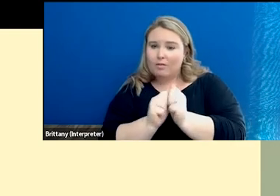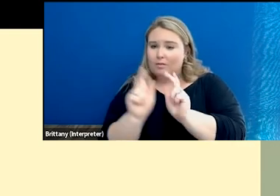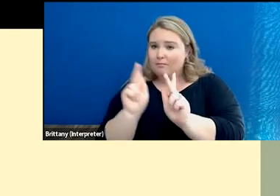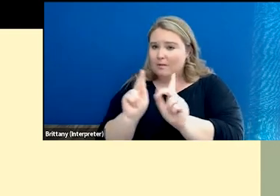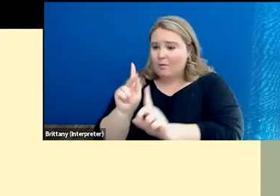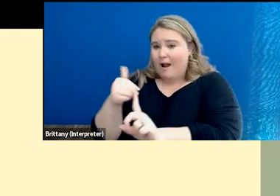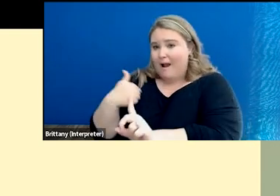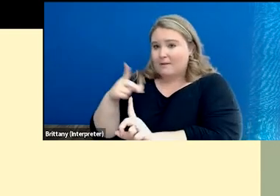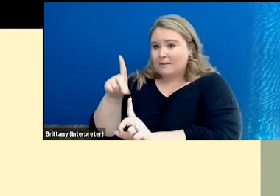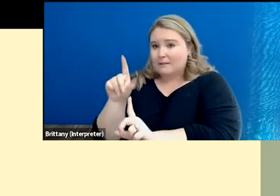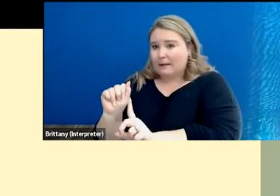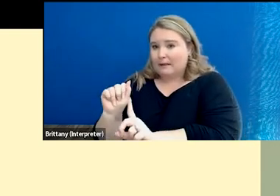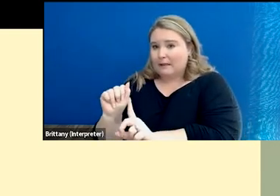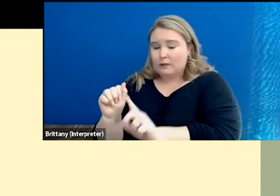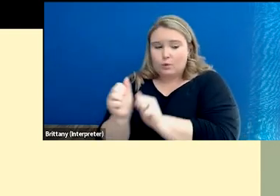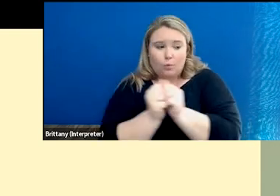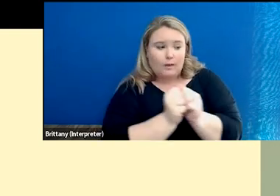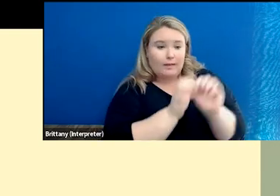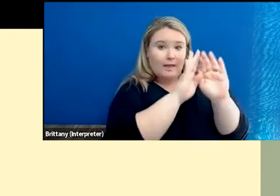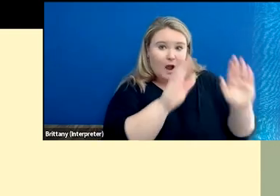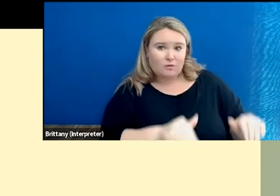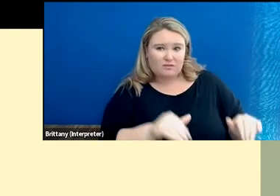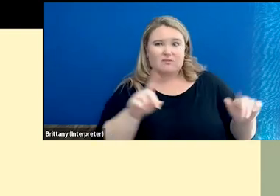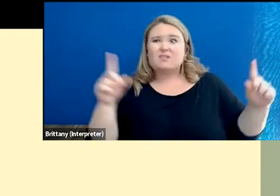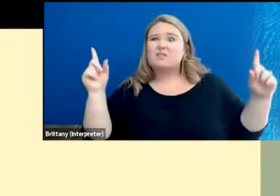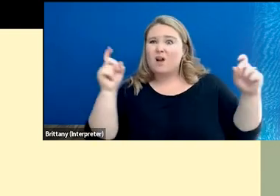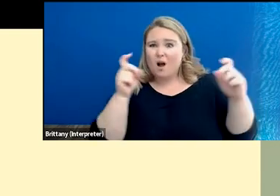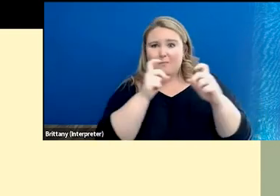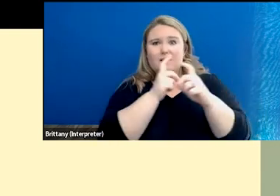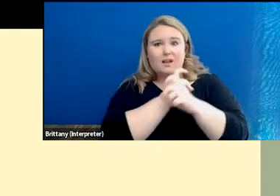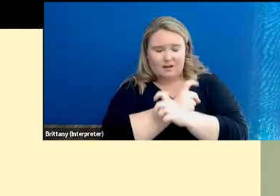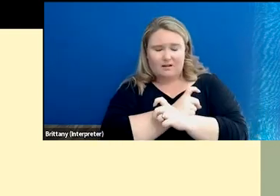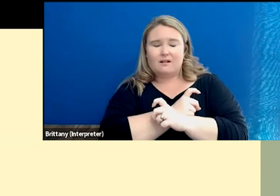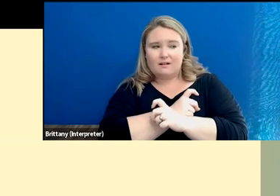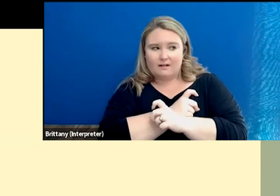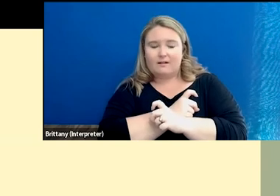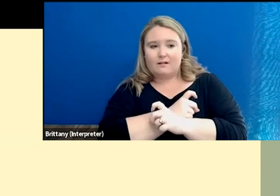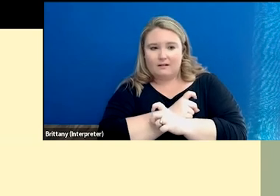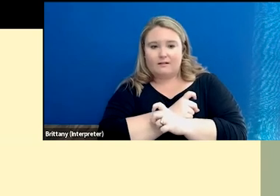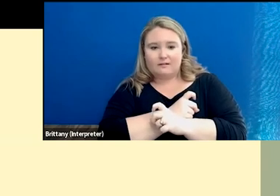It's not just, oh, if I do this one thing, everything else is taken care of.